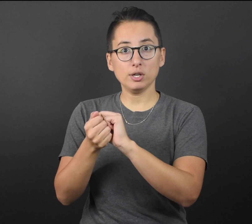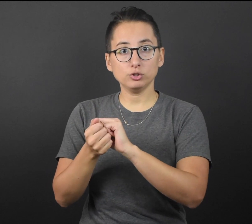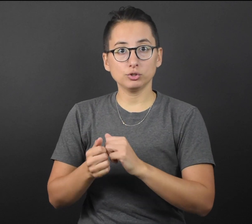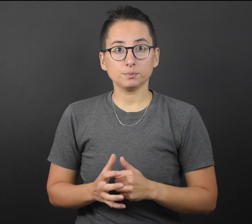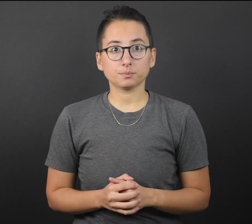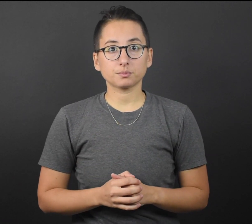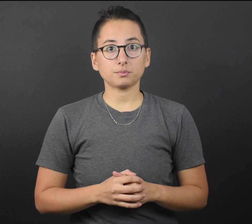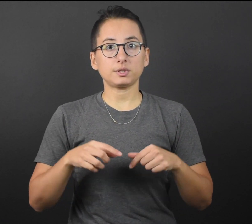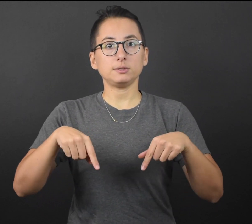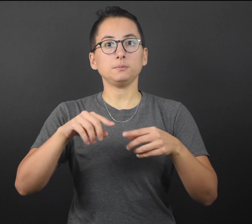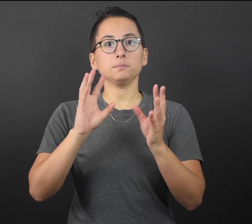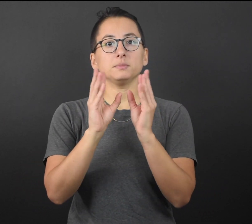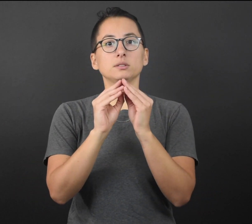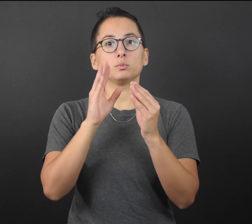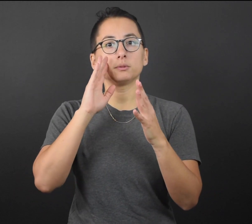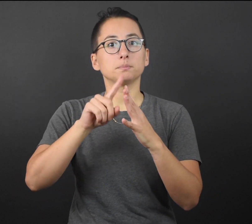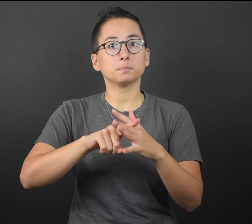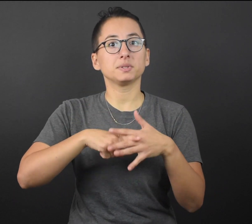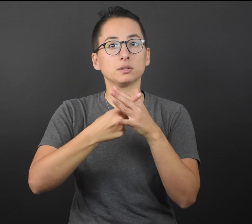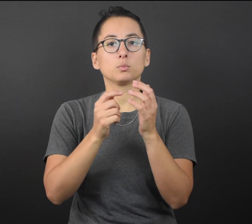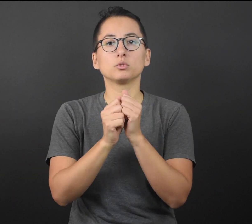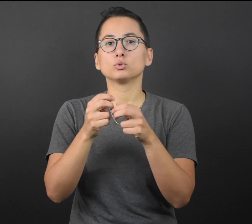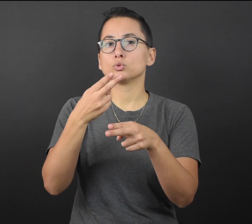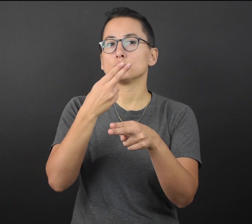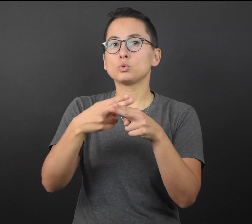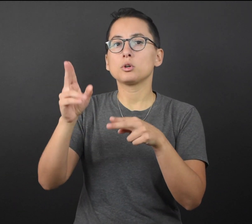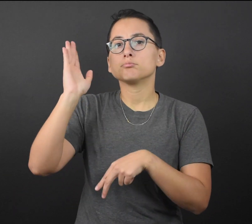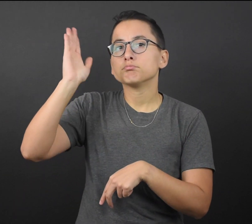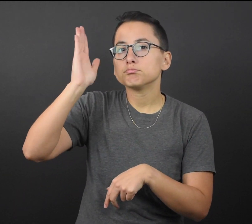This discussion is the second in our series on climate change.